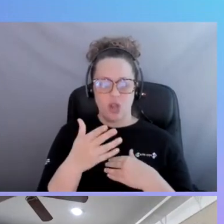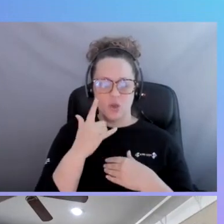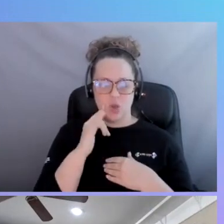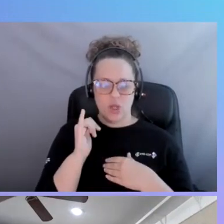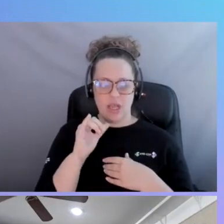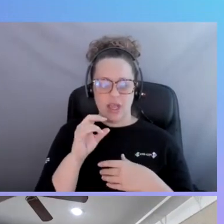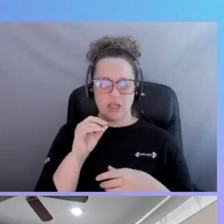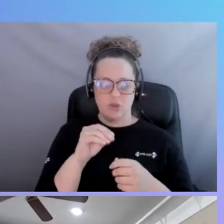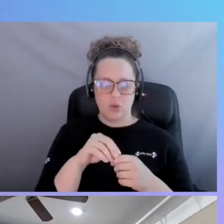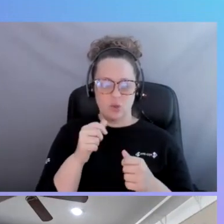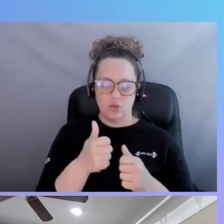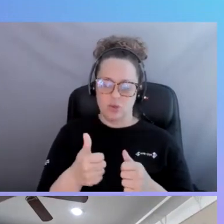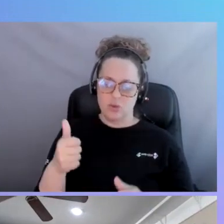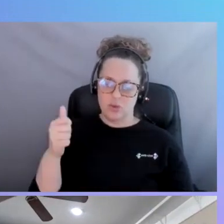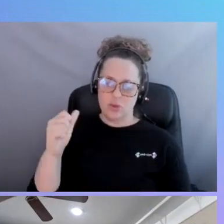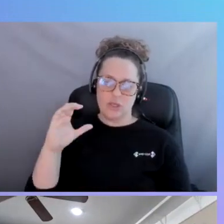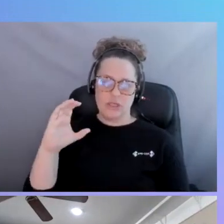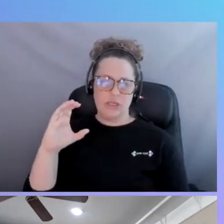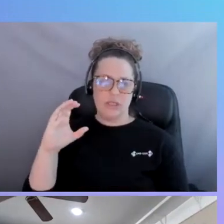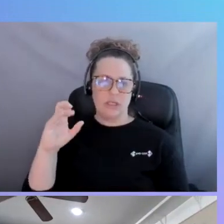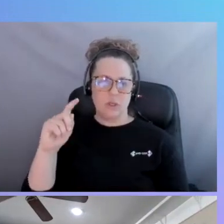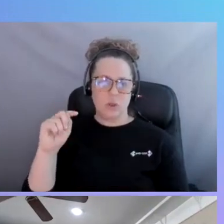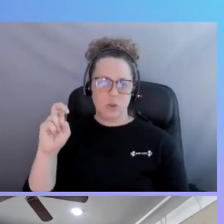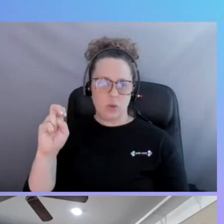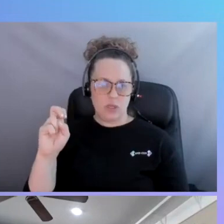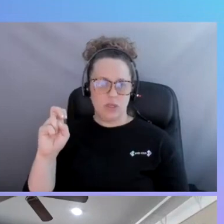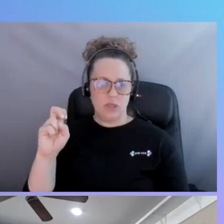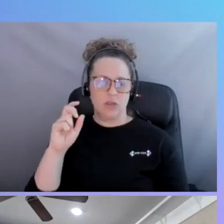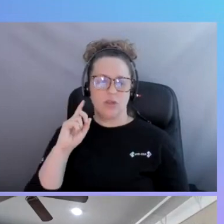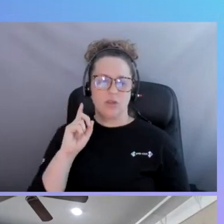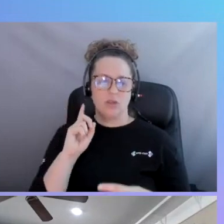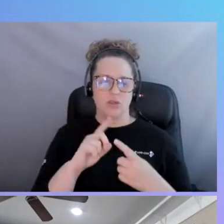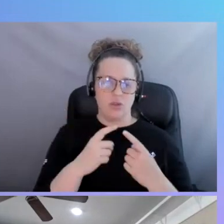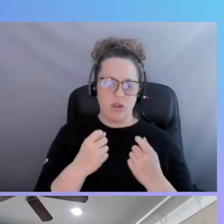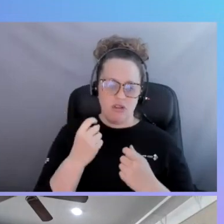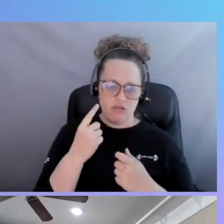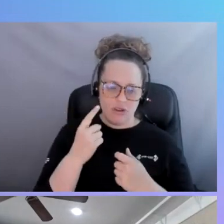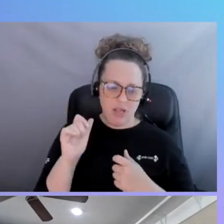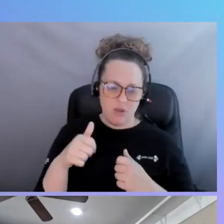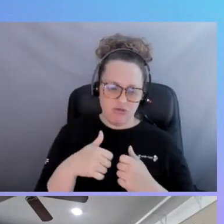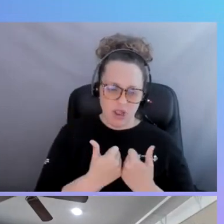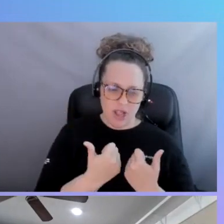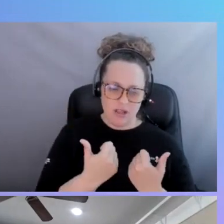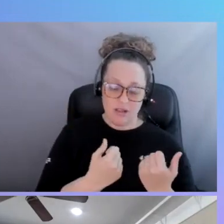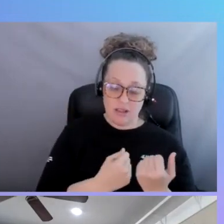challenges you've got that sponsor you need to use them and